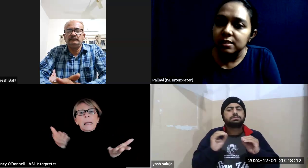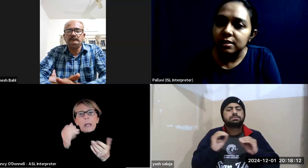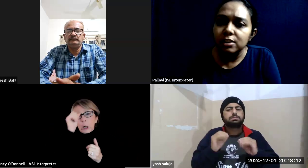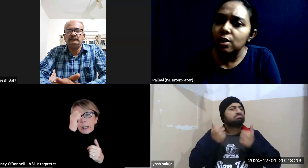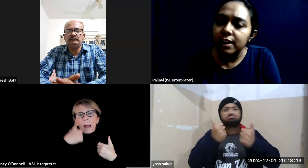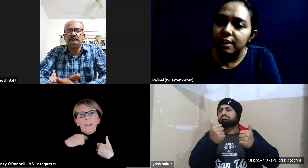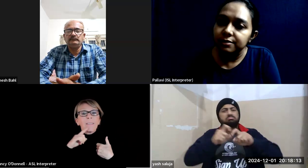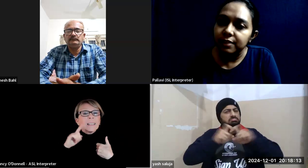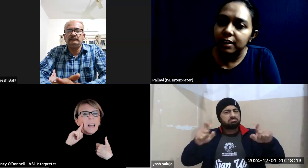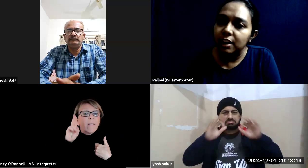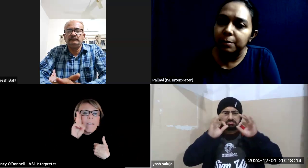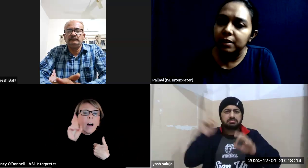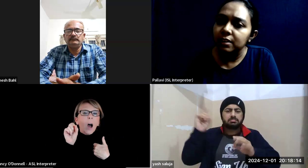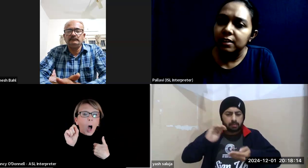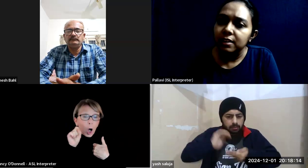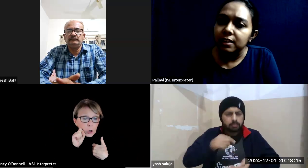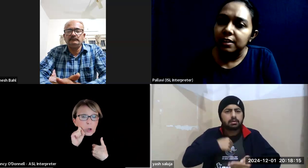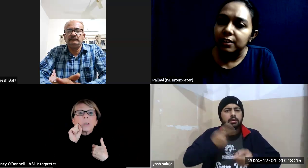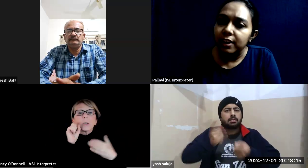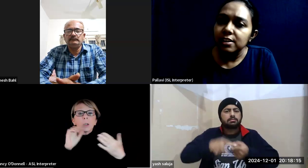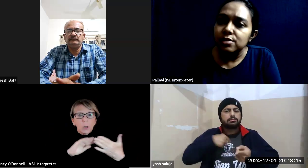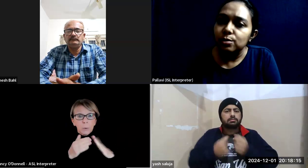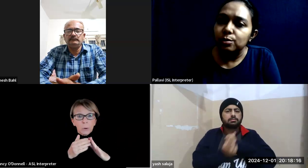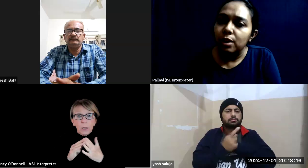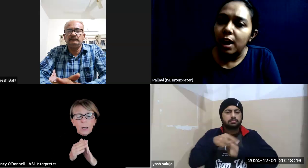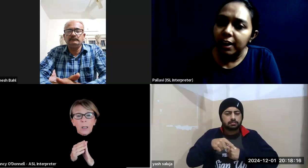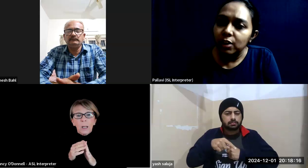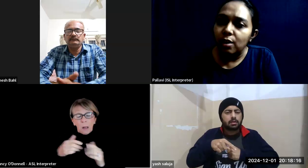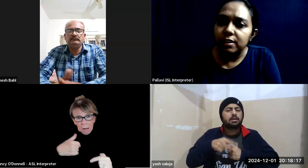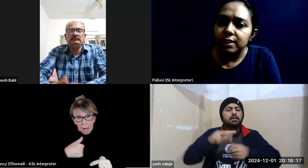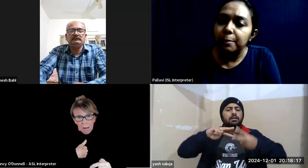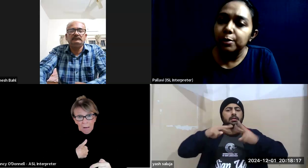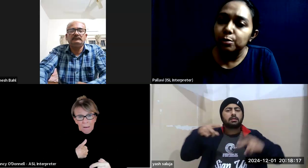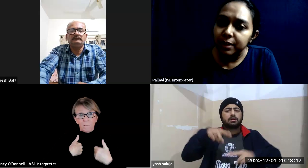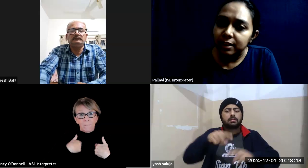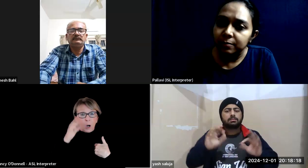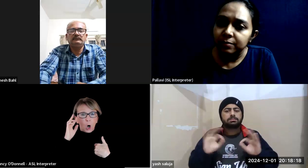did not have any RP. So I got it. It happened to me.